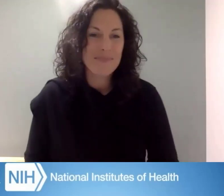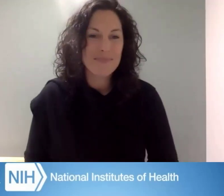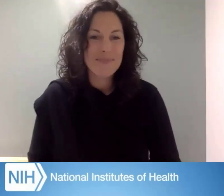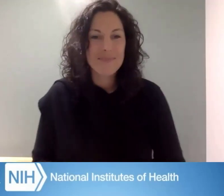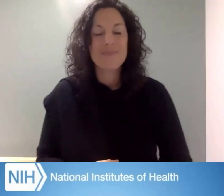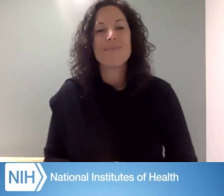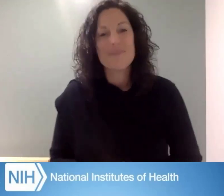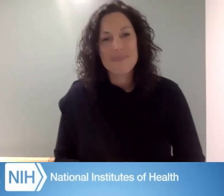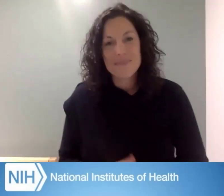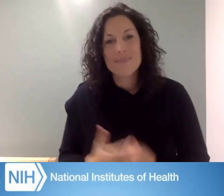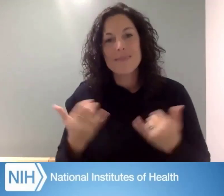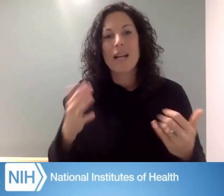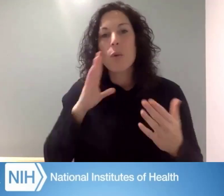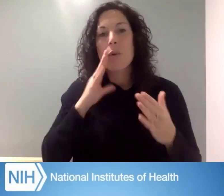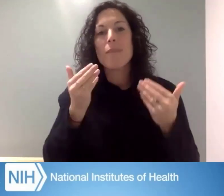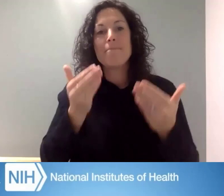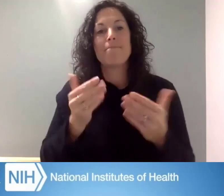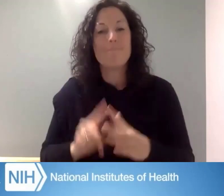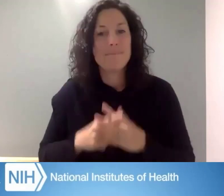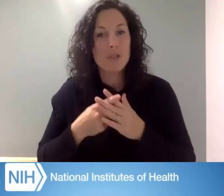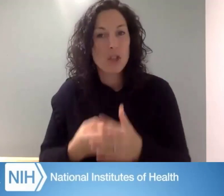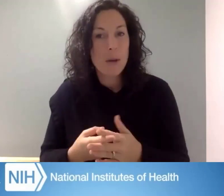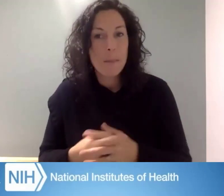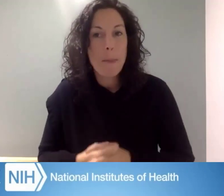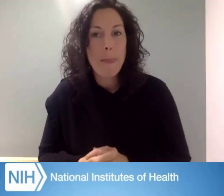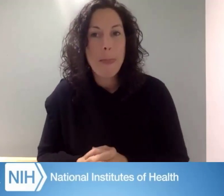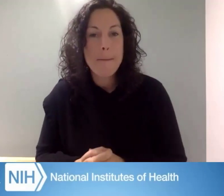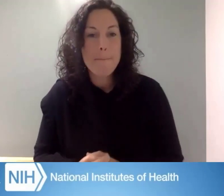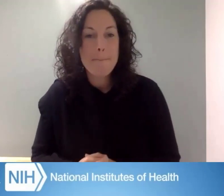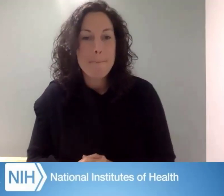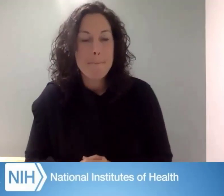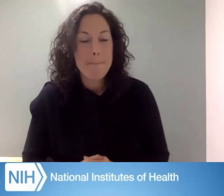So let's go ahead and get started. Let's see. The first question,